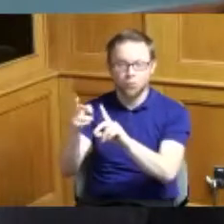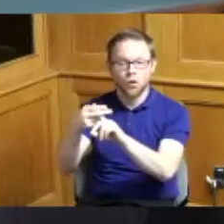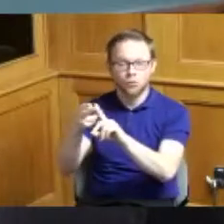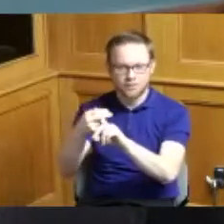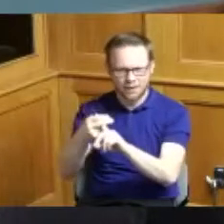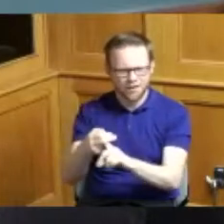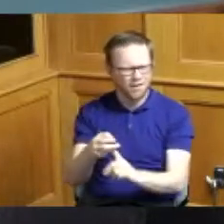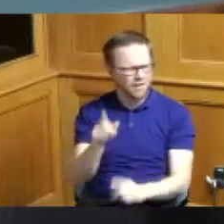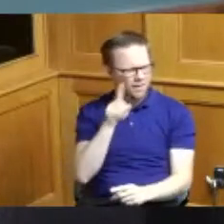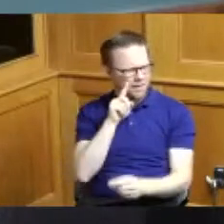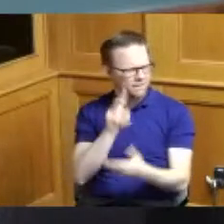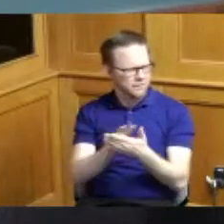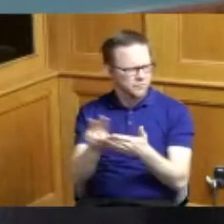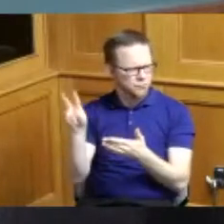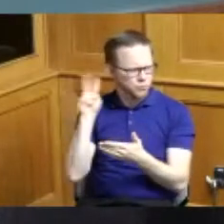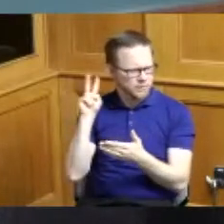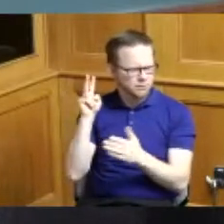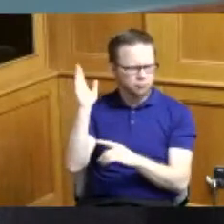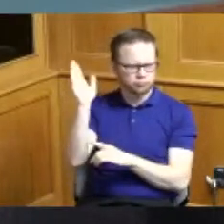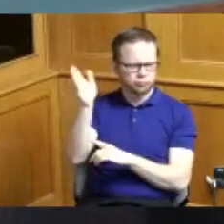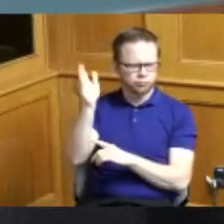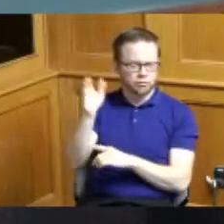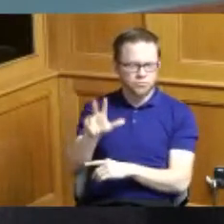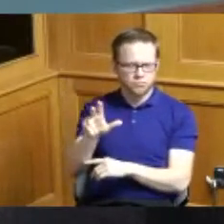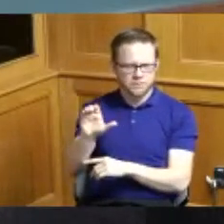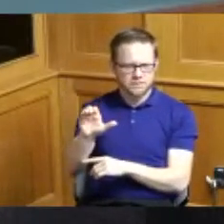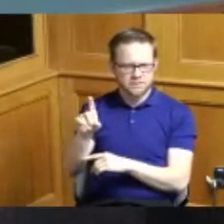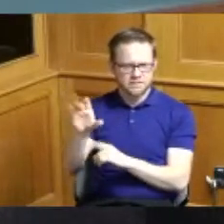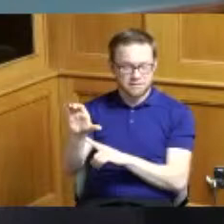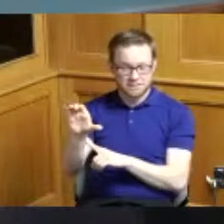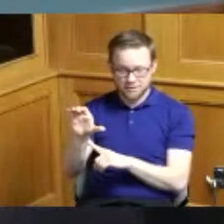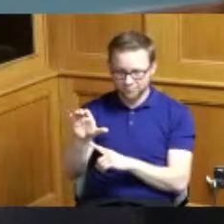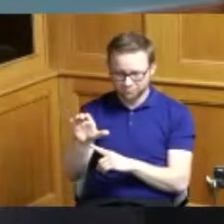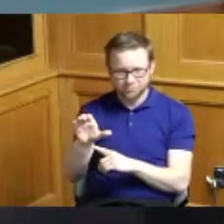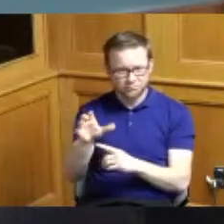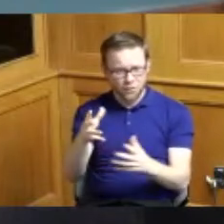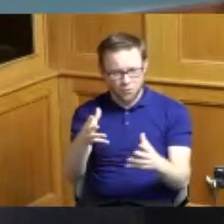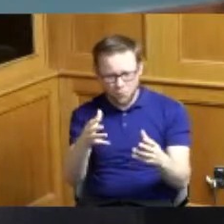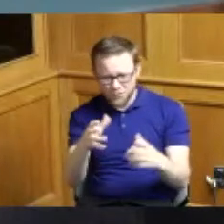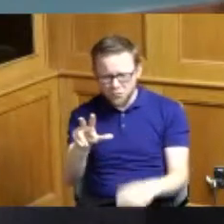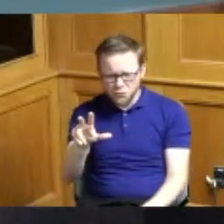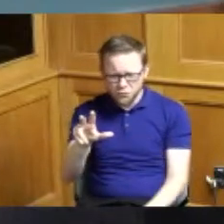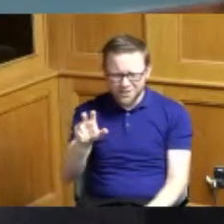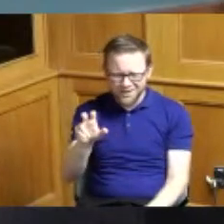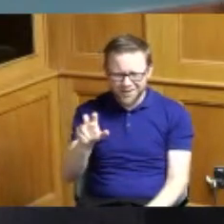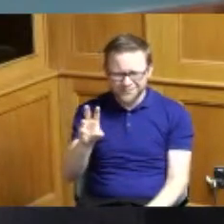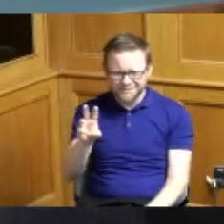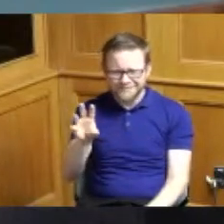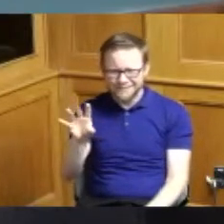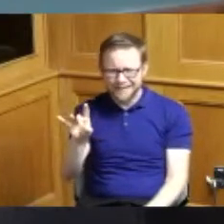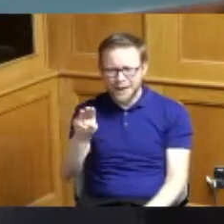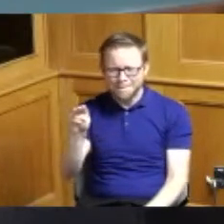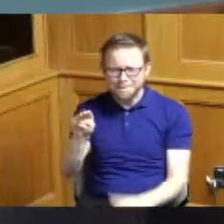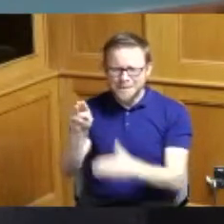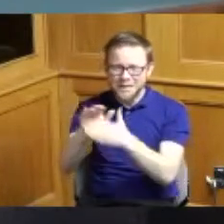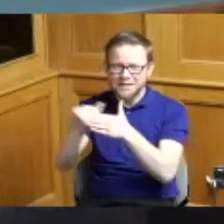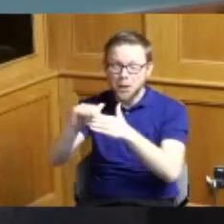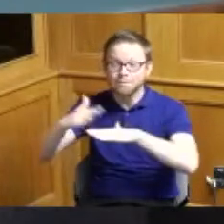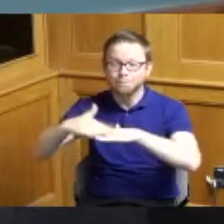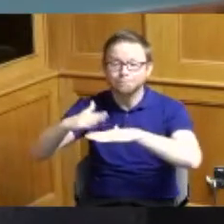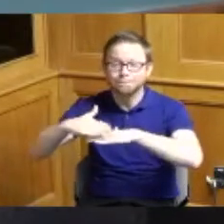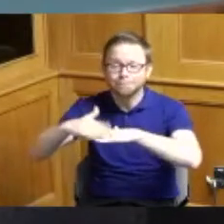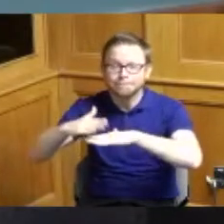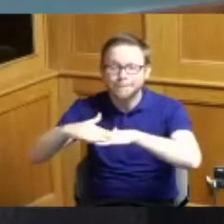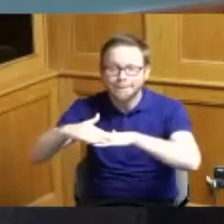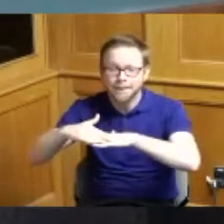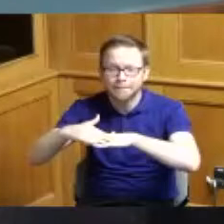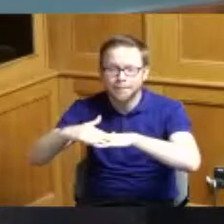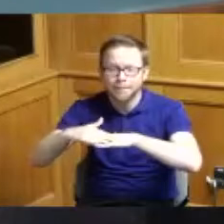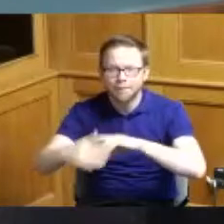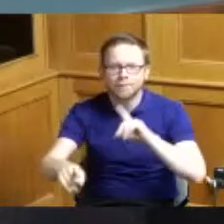I believe two weeks ago 3CDC said it was 368 million dollars at minimum 100 million dollars